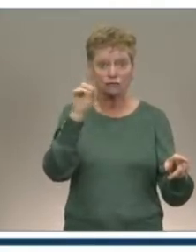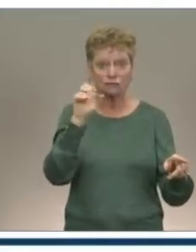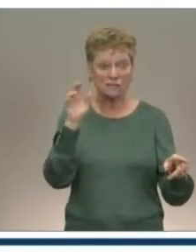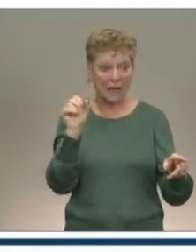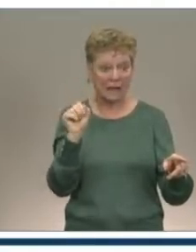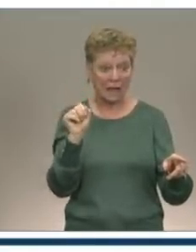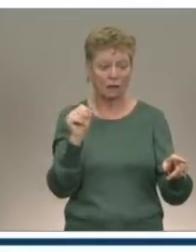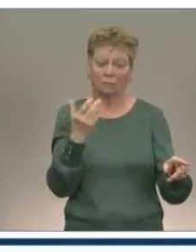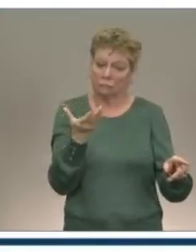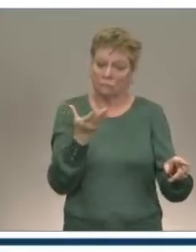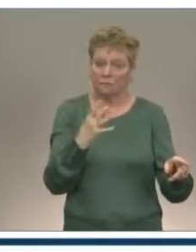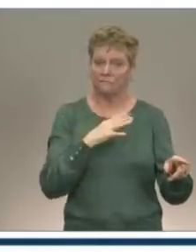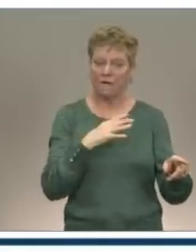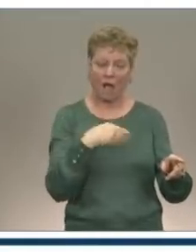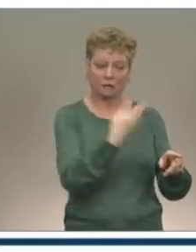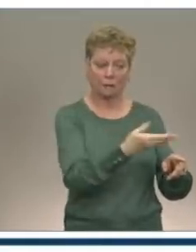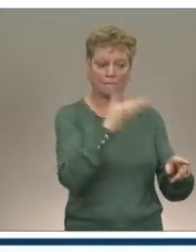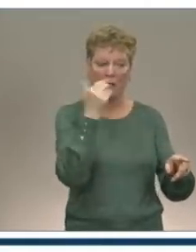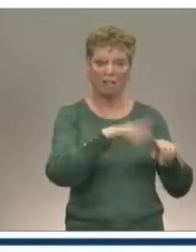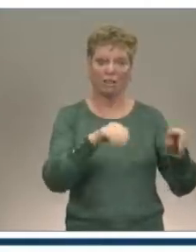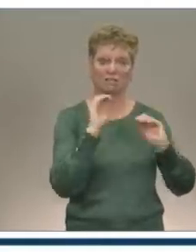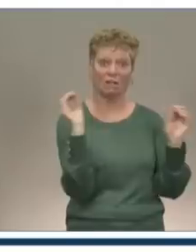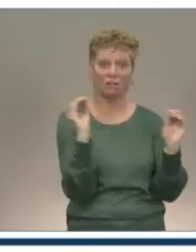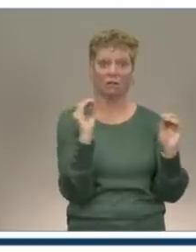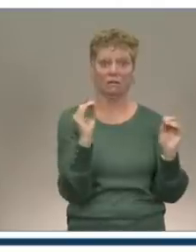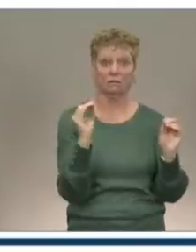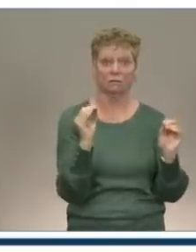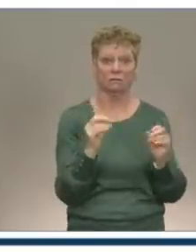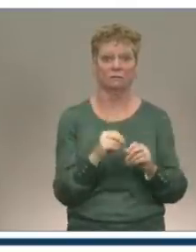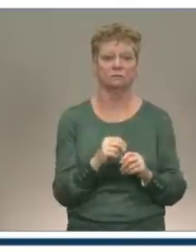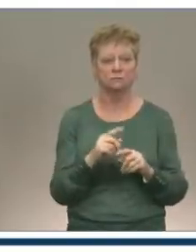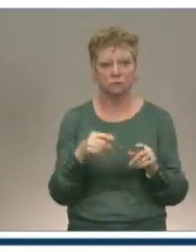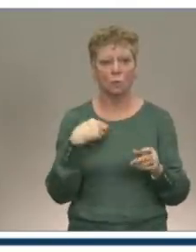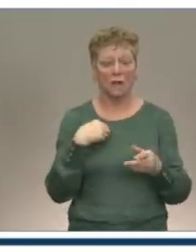at all and remaining unvaccinated and so we've got a little bit of johnson and johnson and